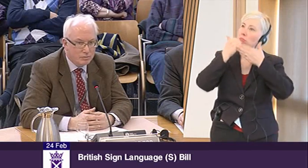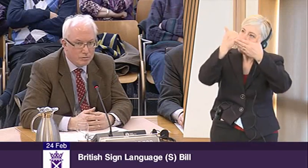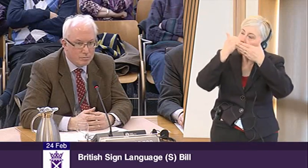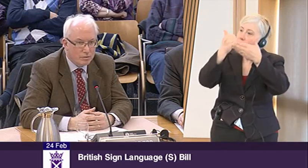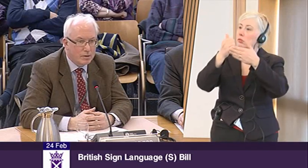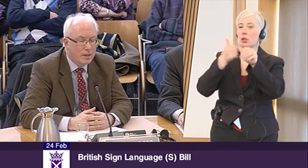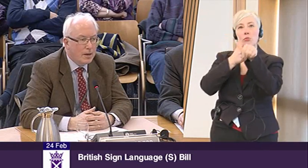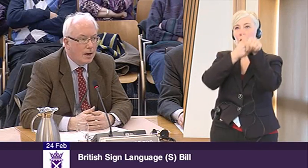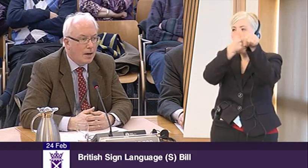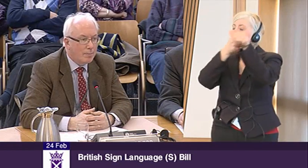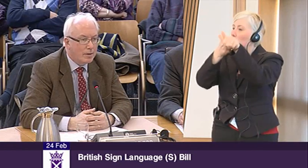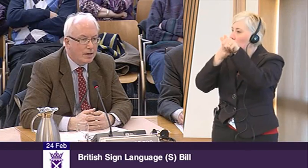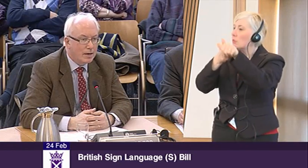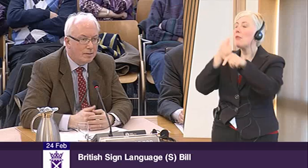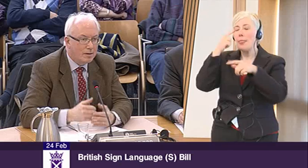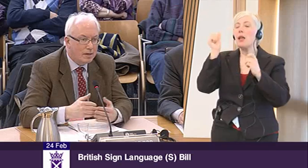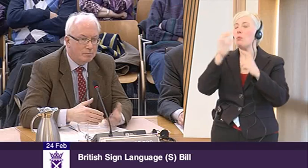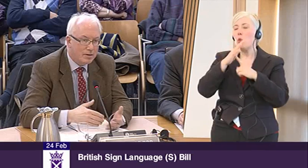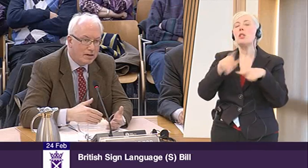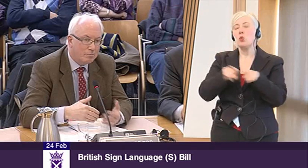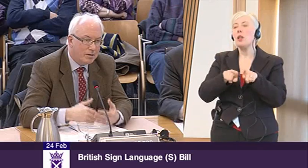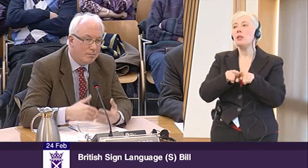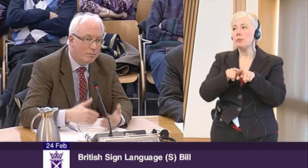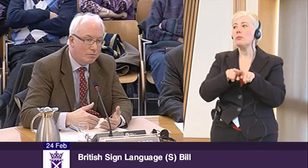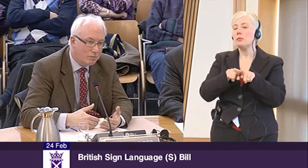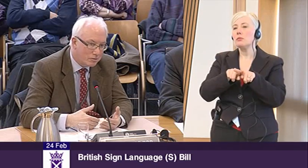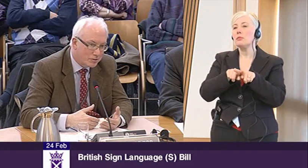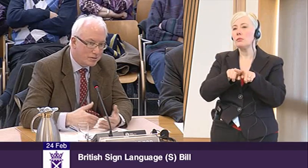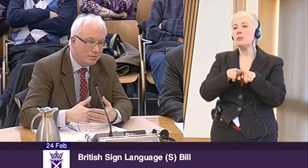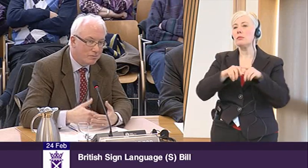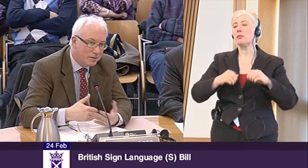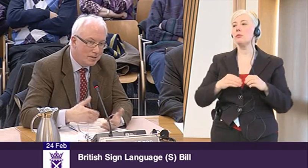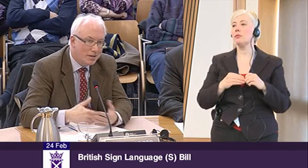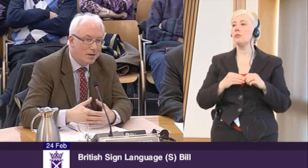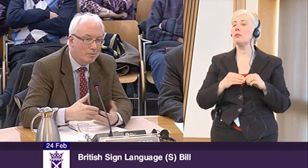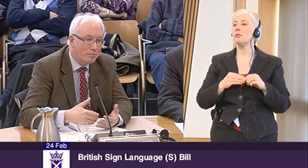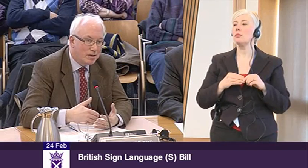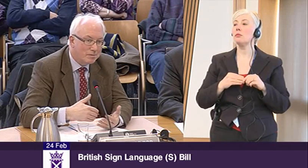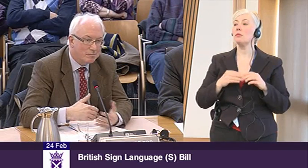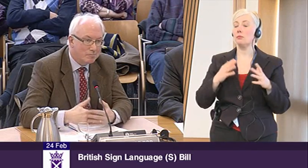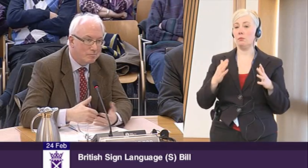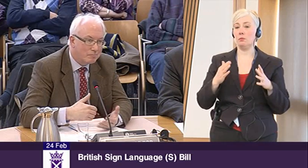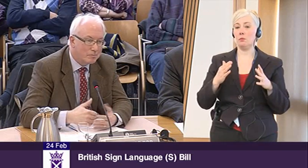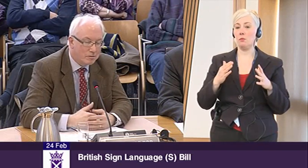bodies, which is important. Since there will not be a board or an equivalent body under